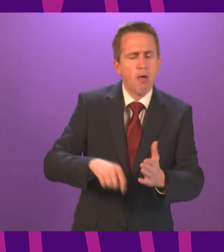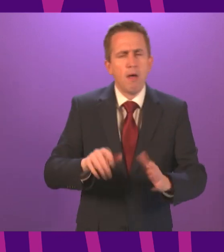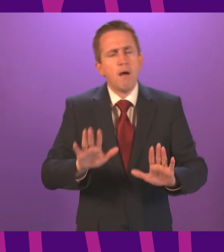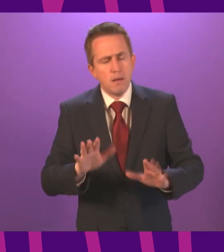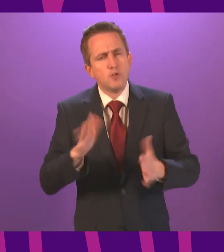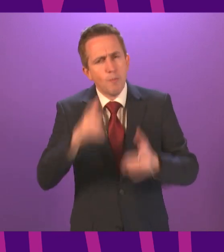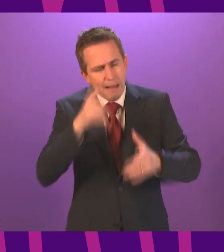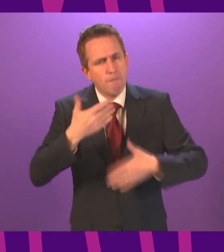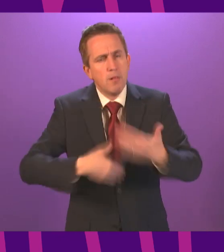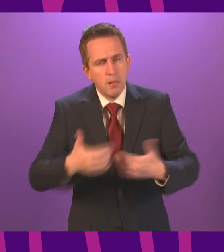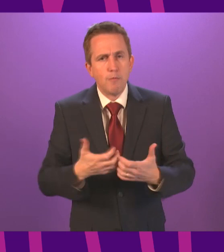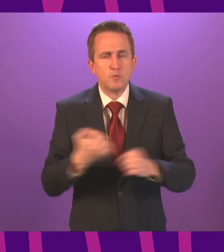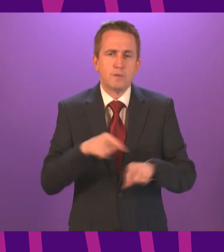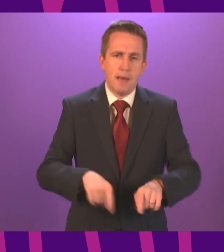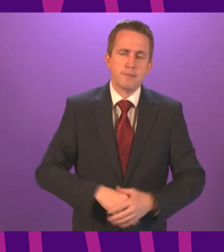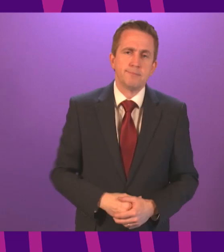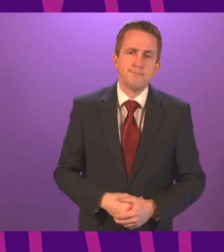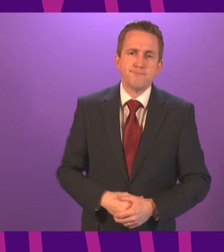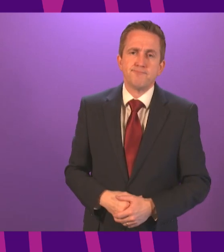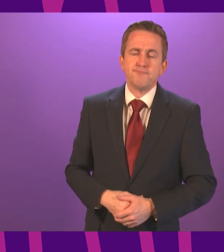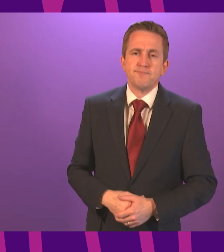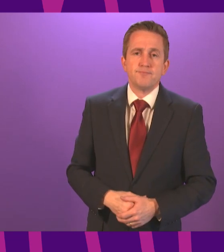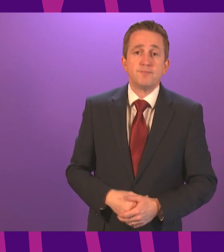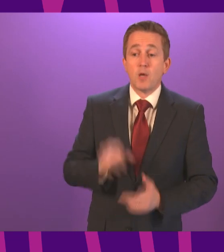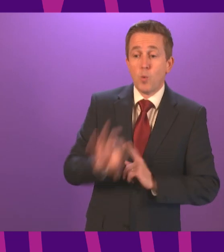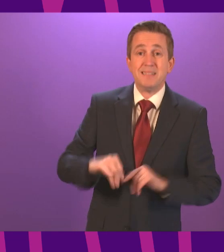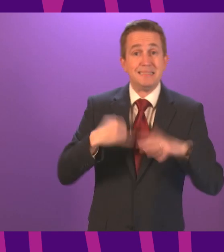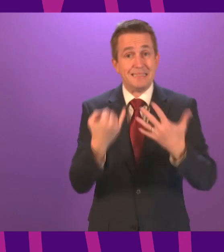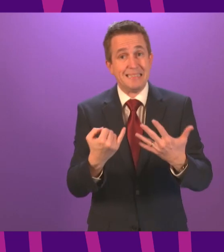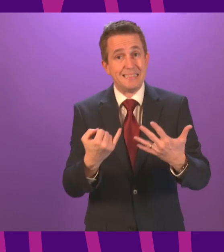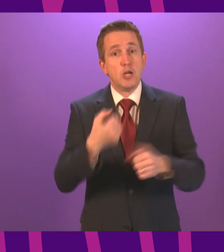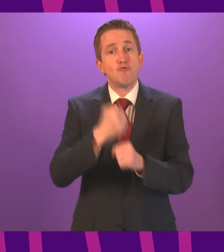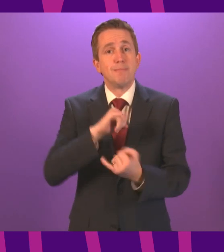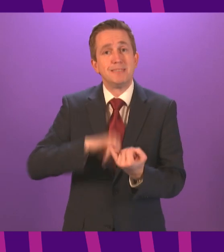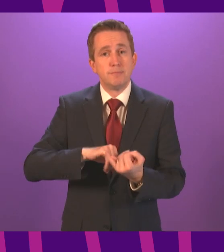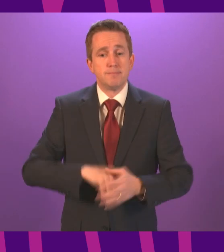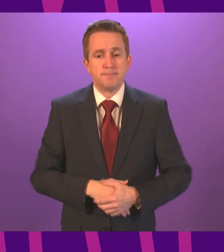6. Graham Simpson (Central Scotland) (Con): To ask the First Minister when the Scottish